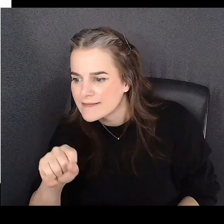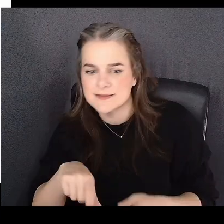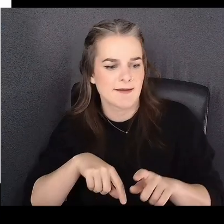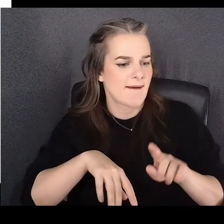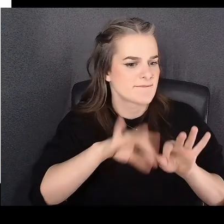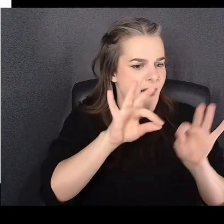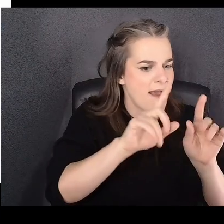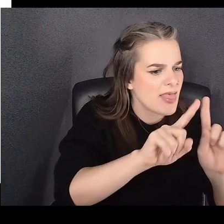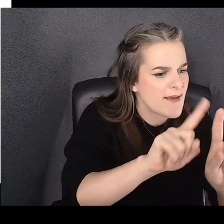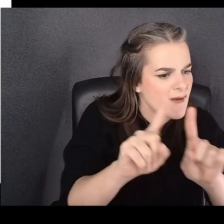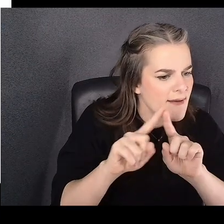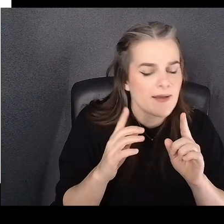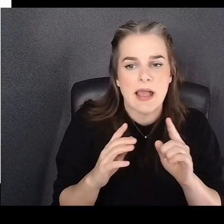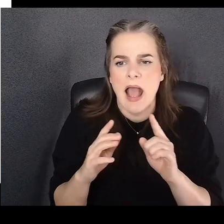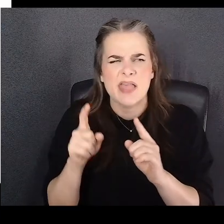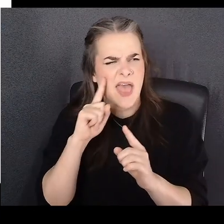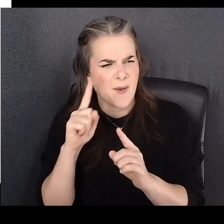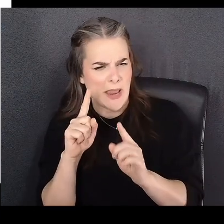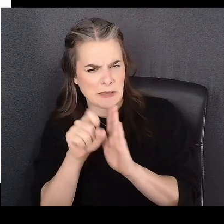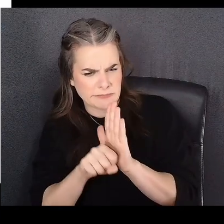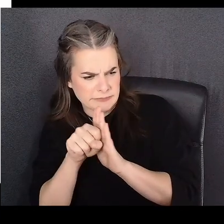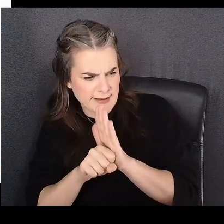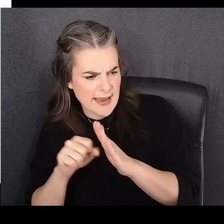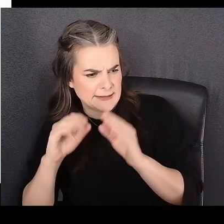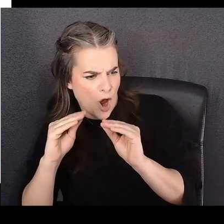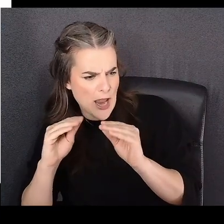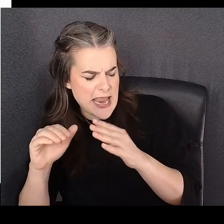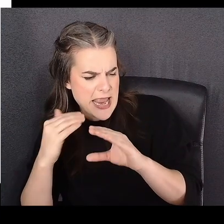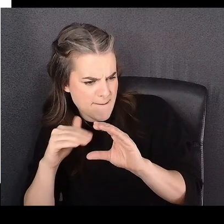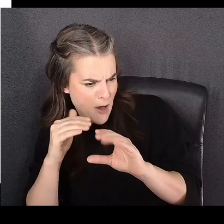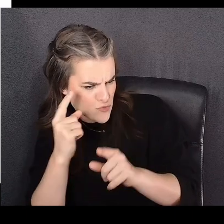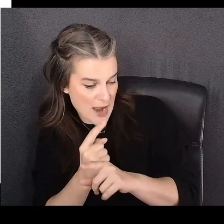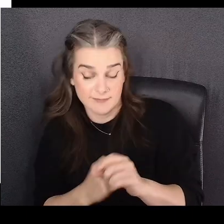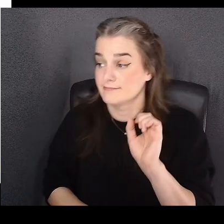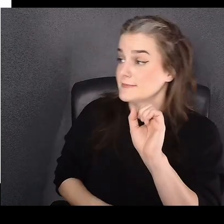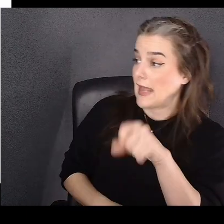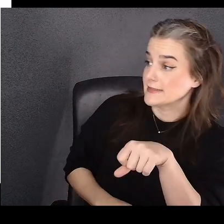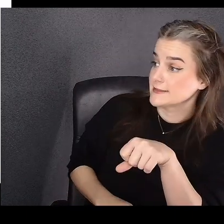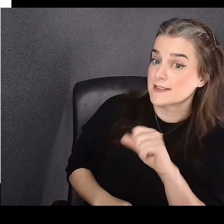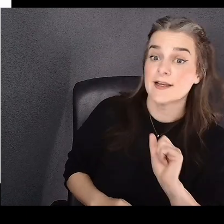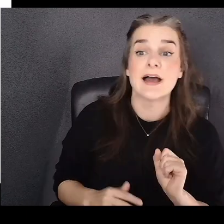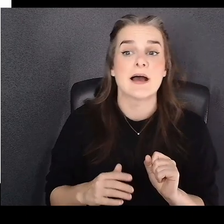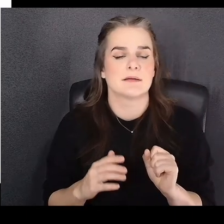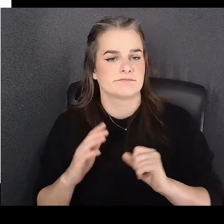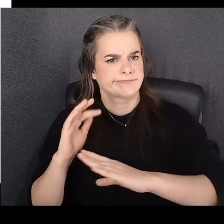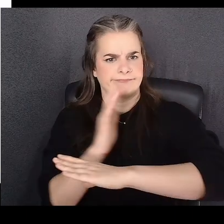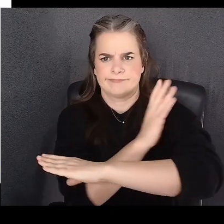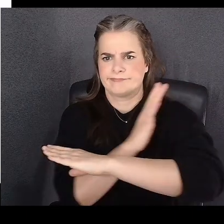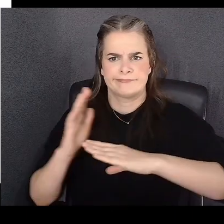I think we also hit email on that, I want to say. We had a huge range with that. And then, Katie, you want to talk about that picture to the right?